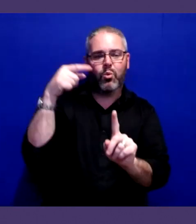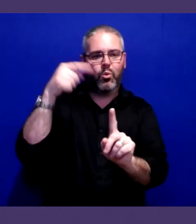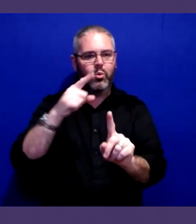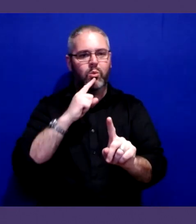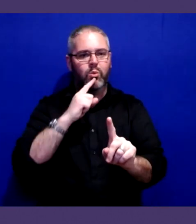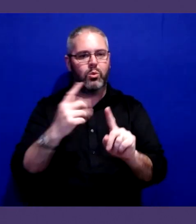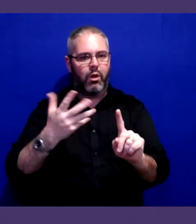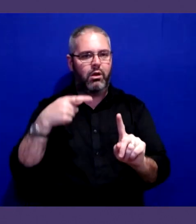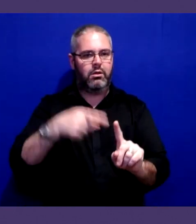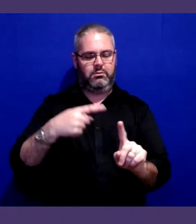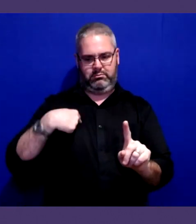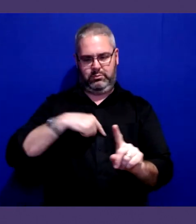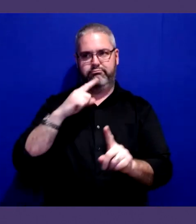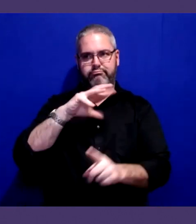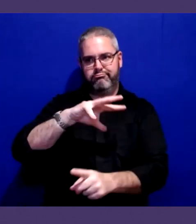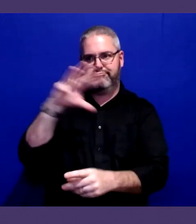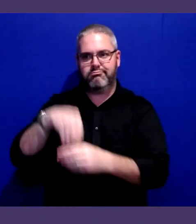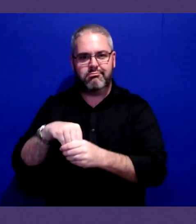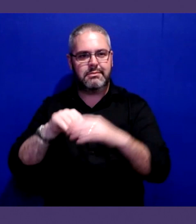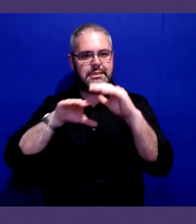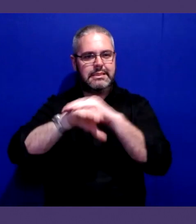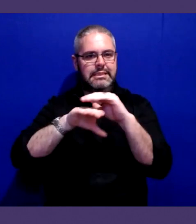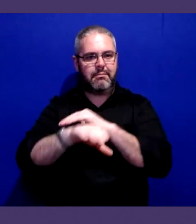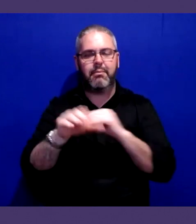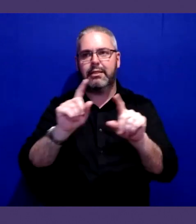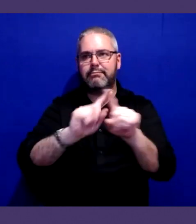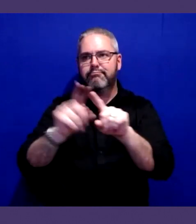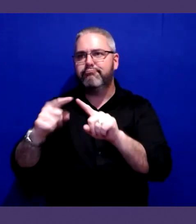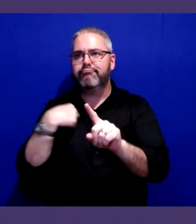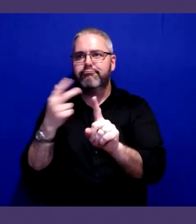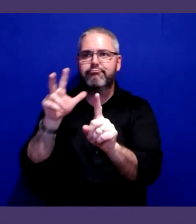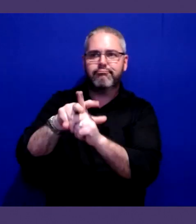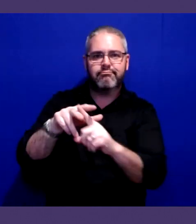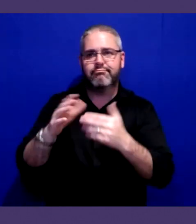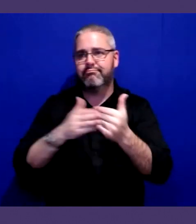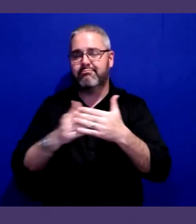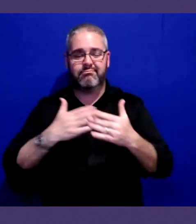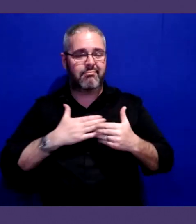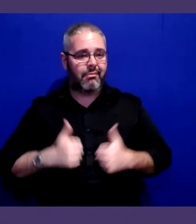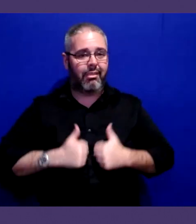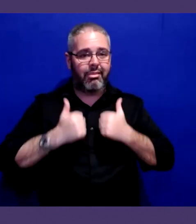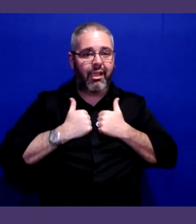incorporate accessible practices into whatever I do, whether that's writing papers or doing